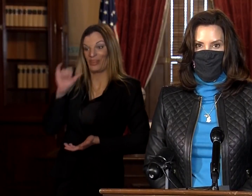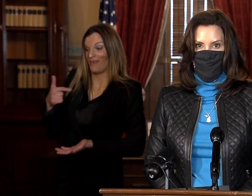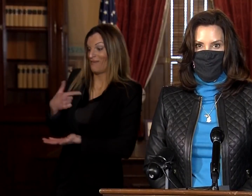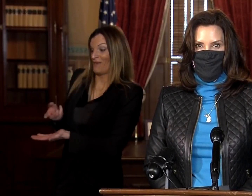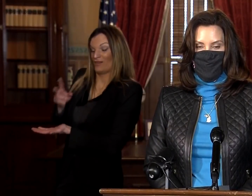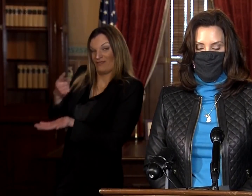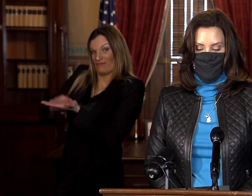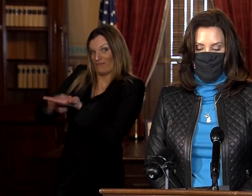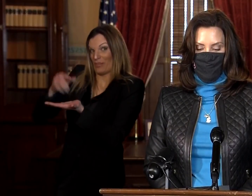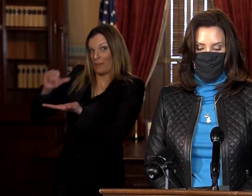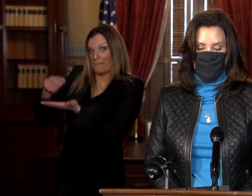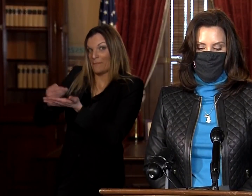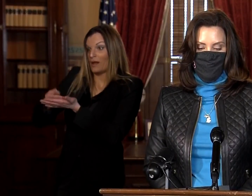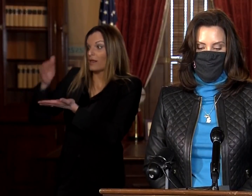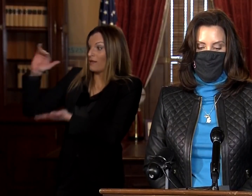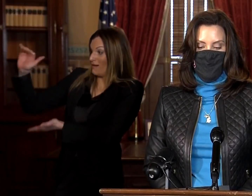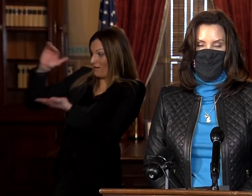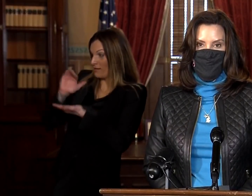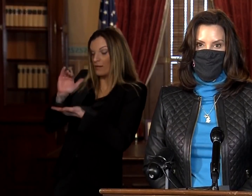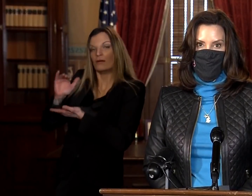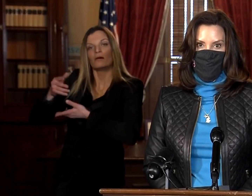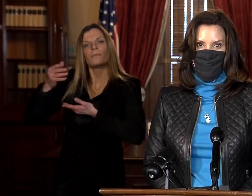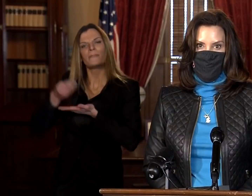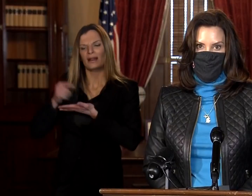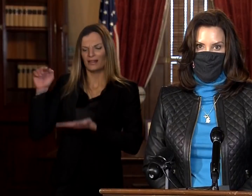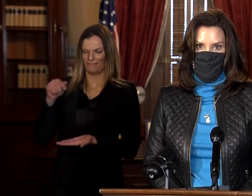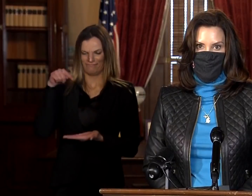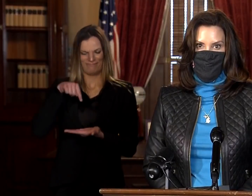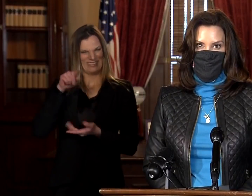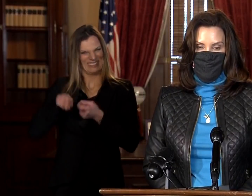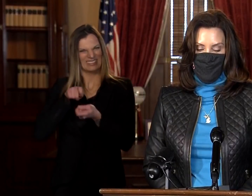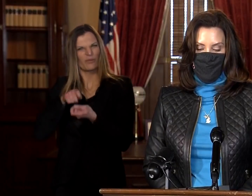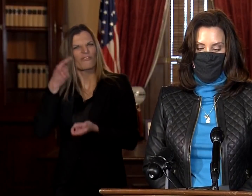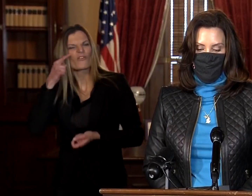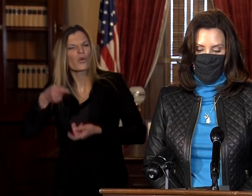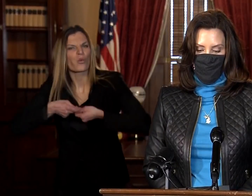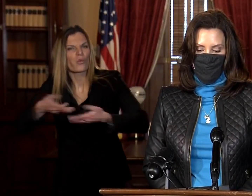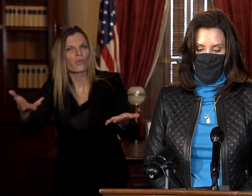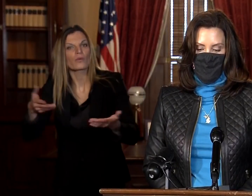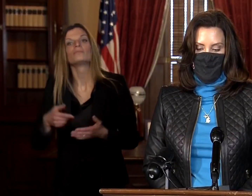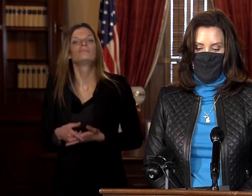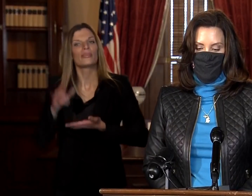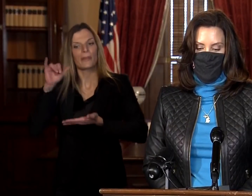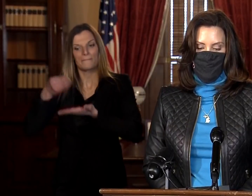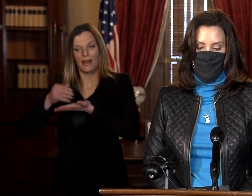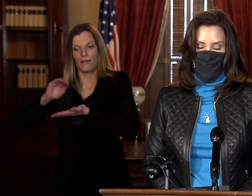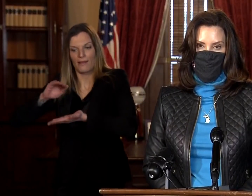winter. The bipartisan relief bill will The bipartisan relief bill will provide families and small provide families and small businesses the support they need